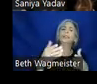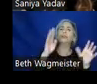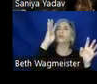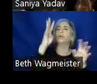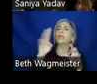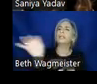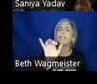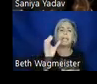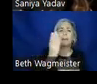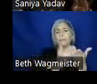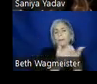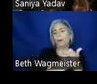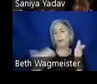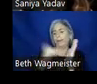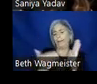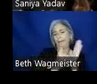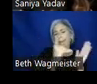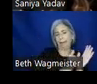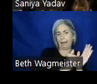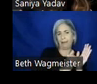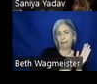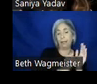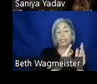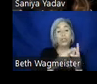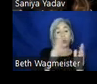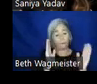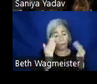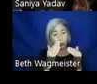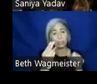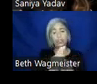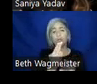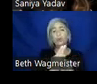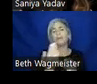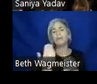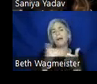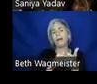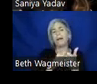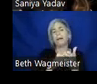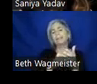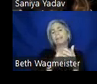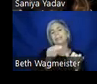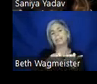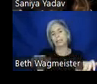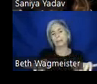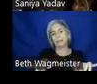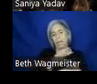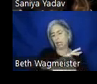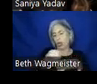over again. The design systems focus on a design and a code-based library used across